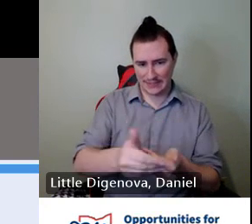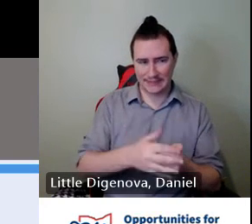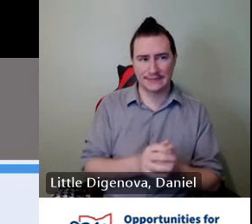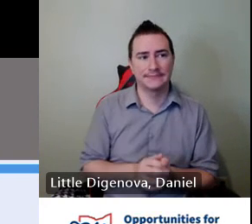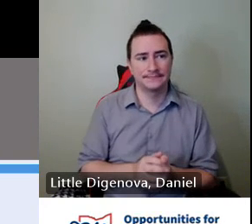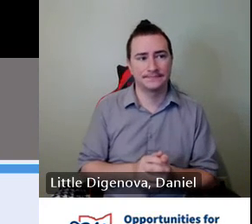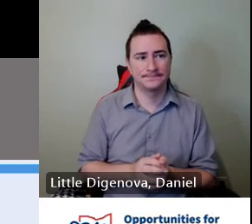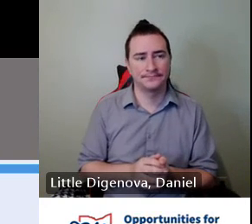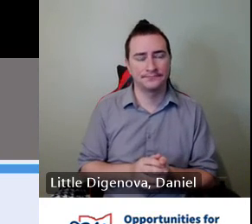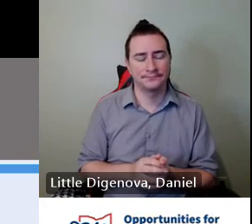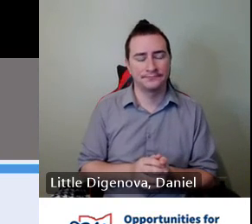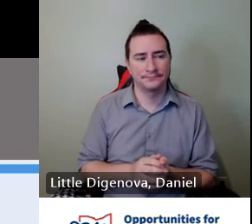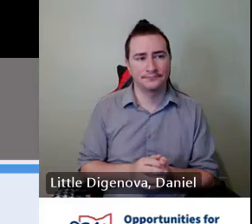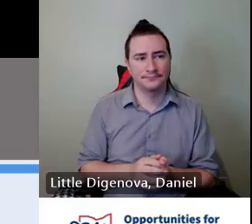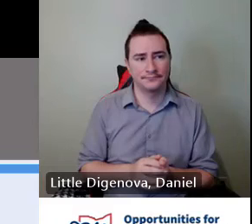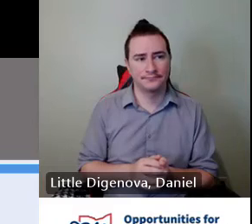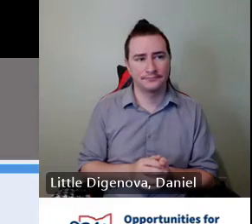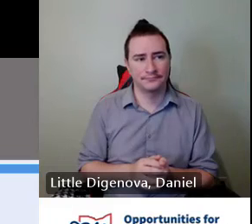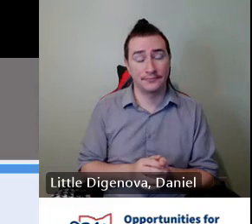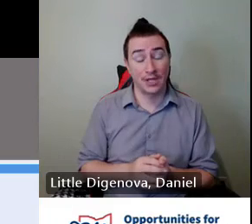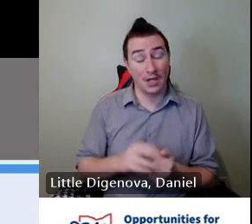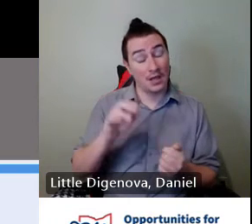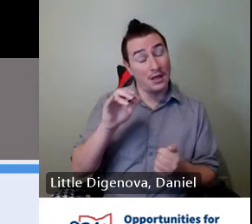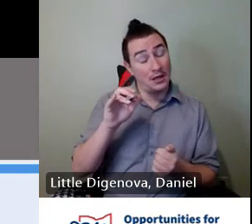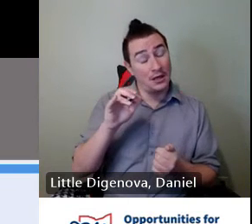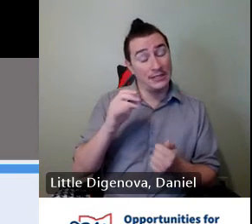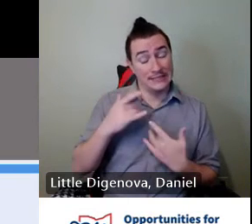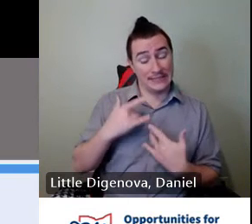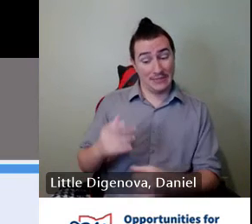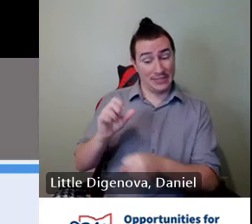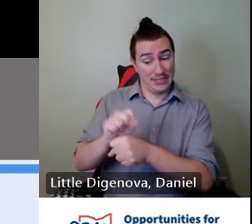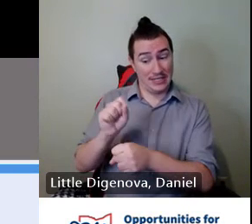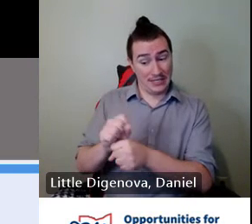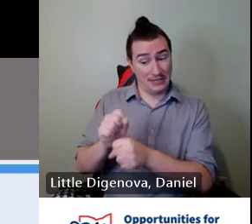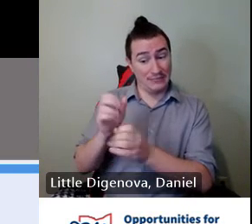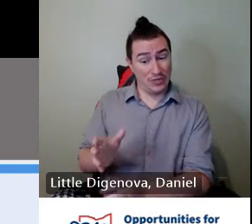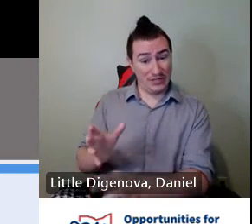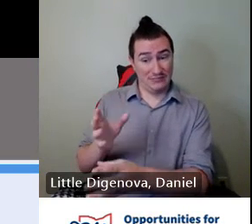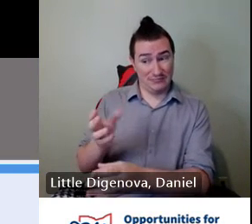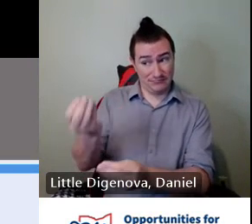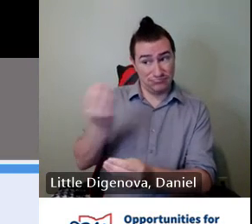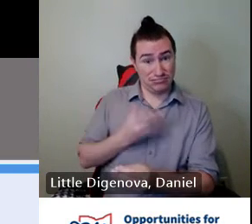sensitive information about the employee. This can occur through collecting documentation when